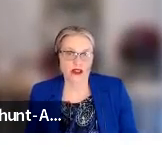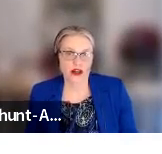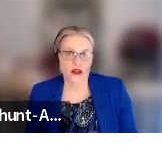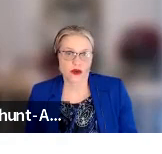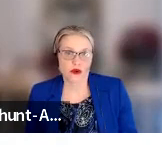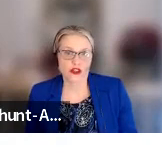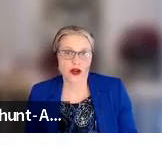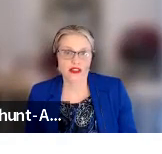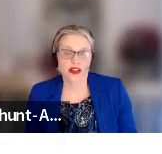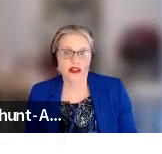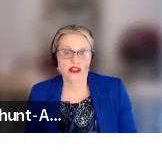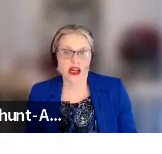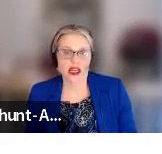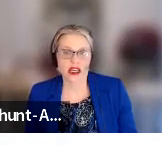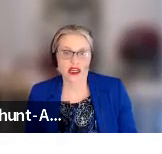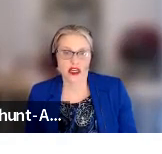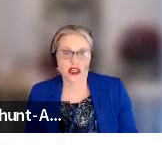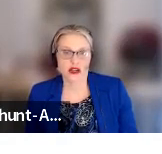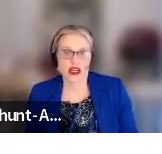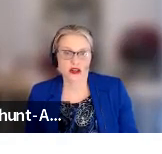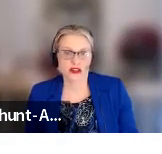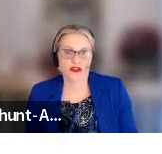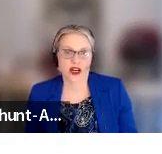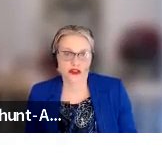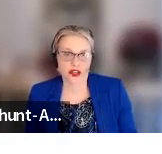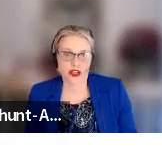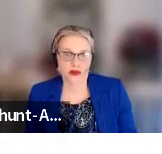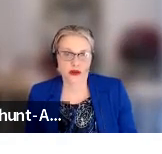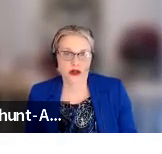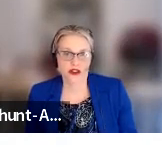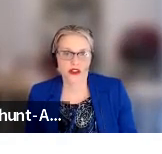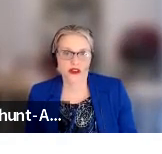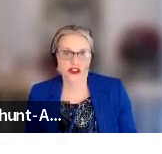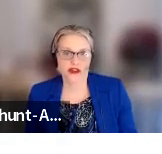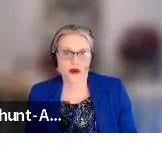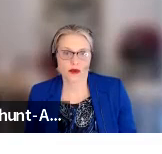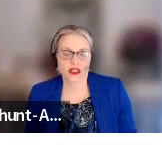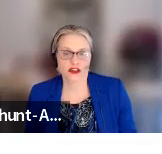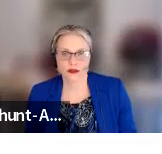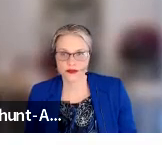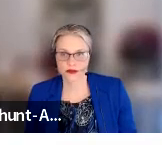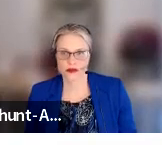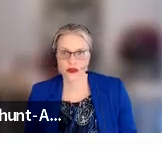centers who are more than twice as likely to die three and a half years after injury compared to persons in the general population.